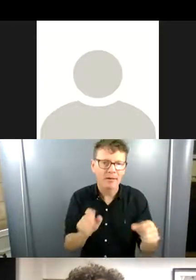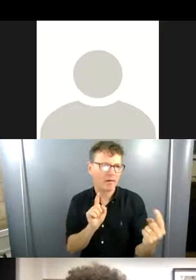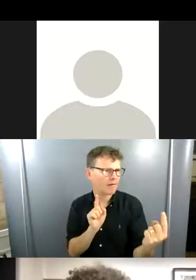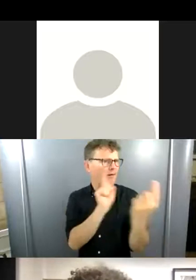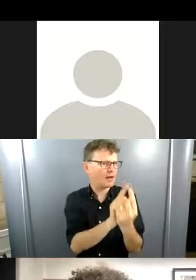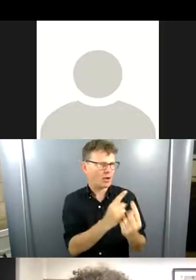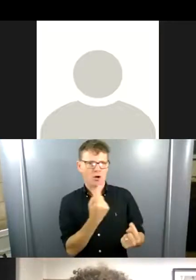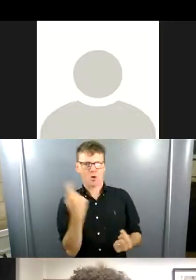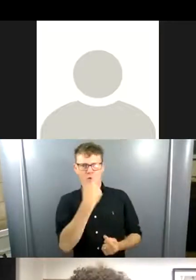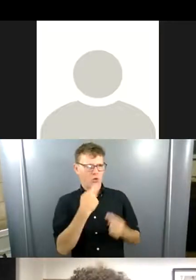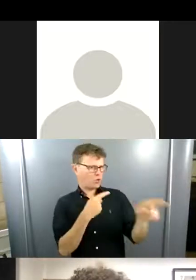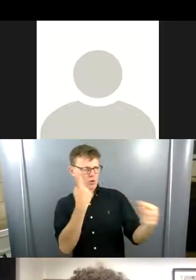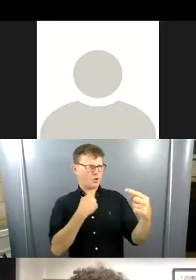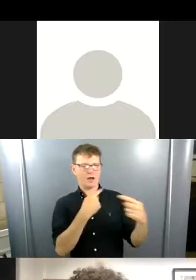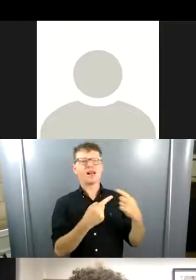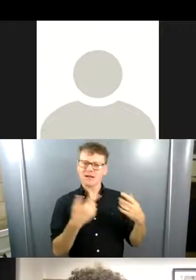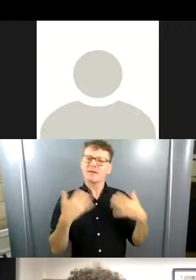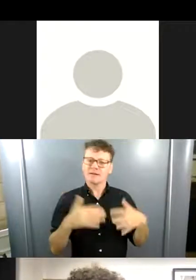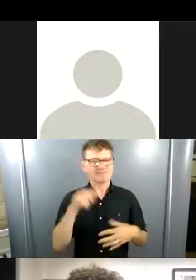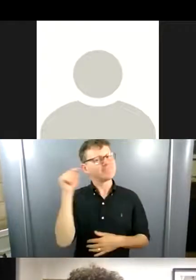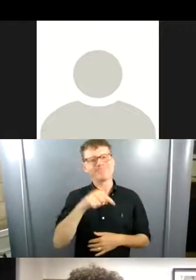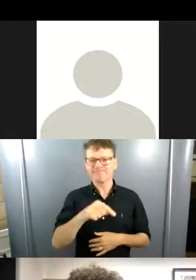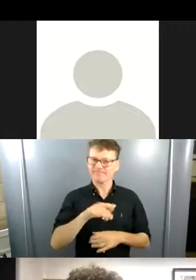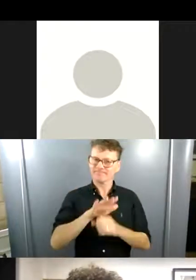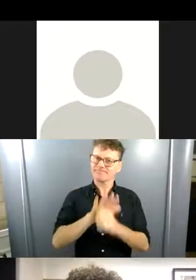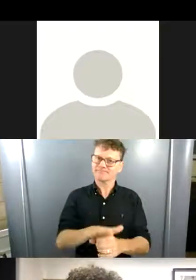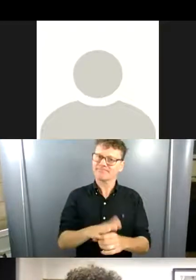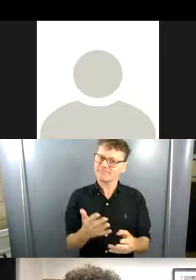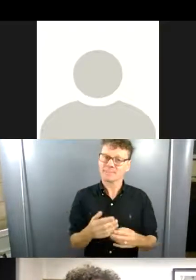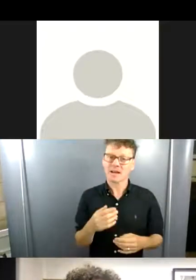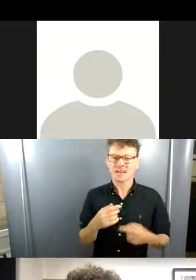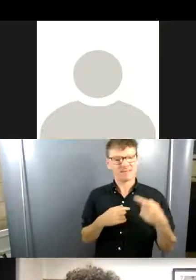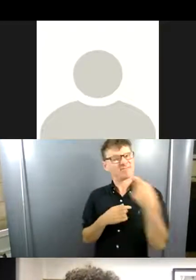so I’d like to talk a bit more about what I call receptive competence